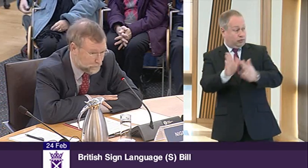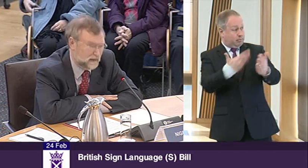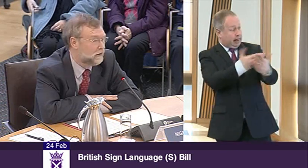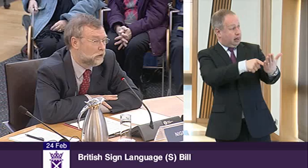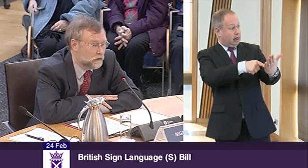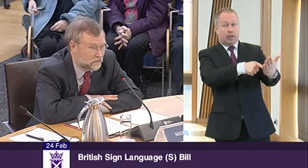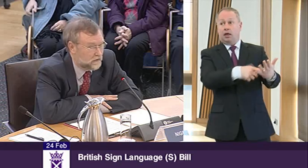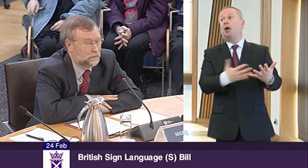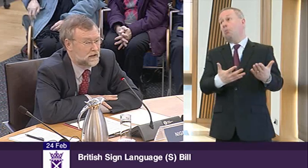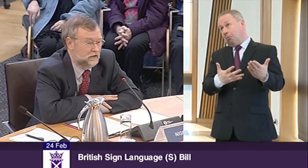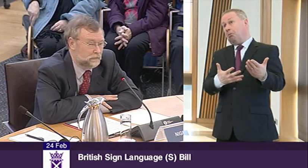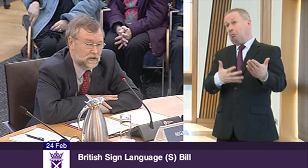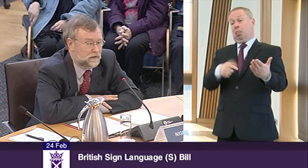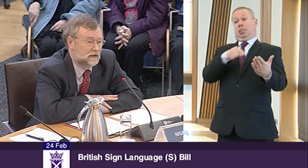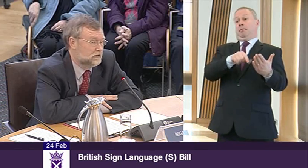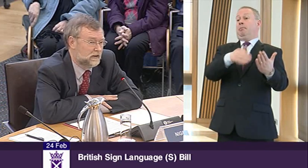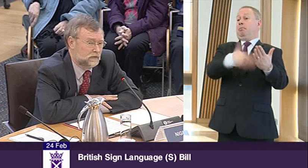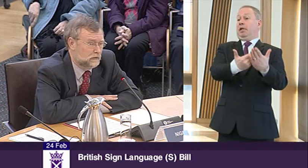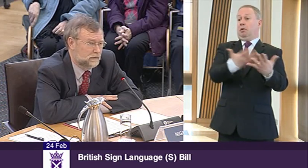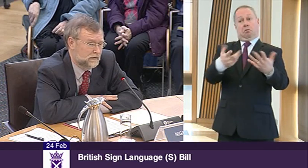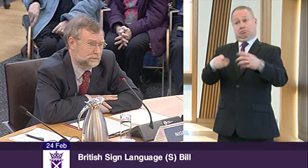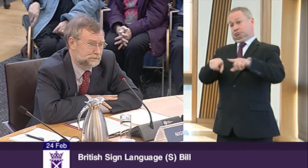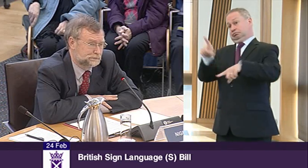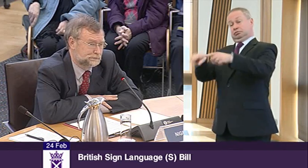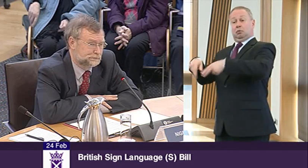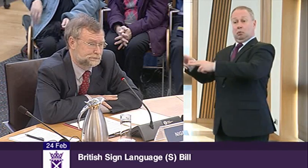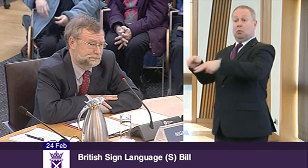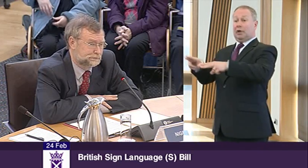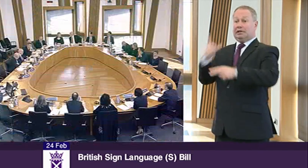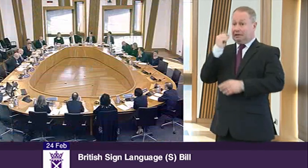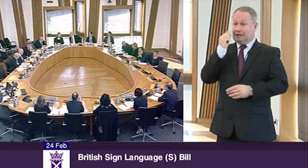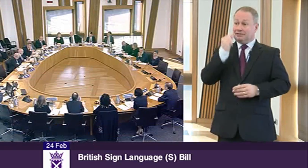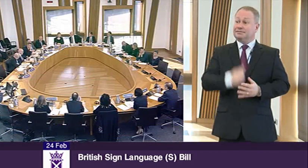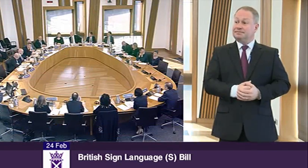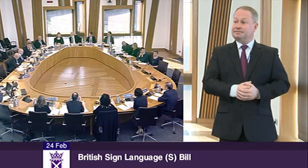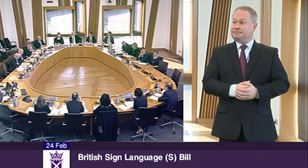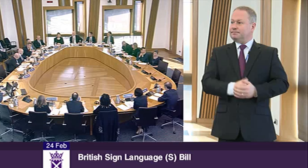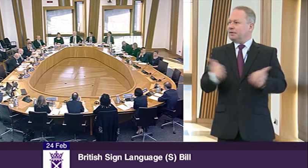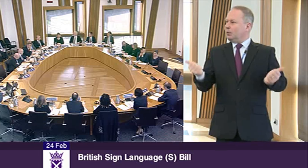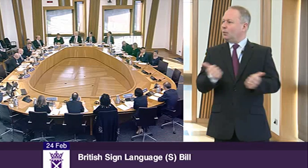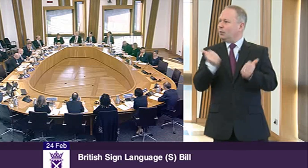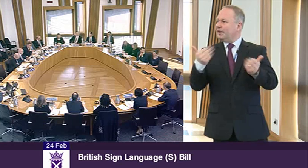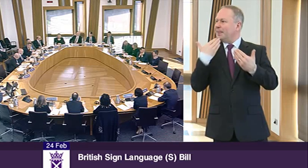Nigel Firth: Through the bill or through whatever other mechanism the committee considers appropriate.